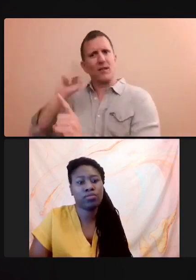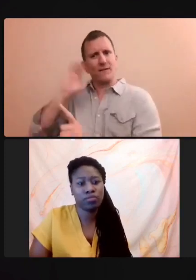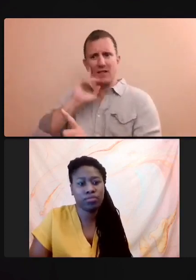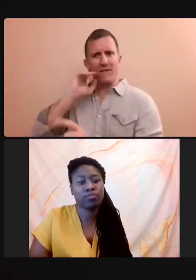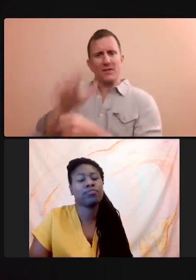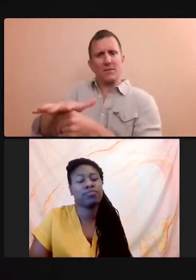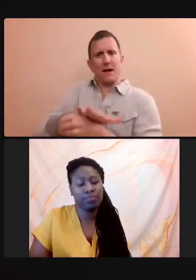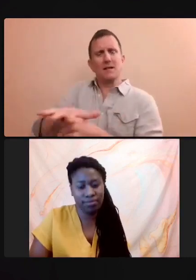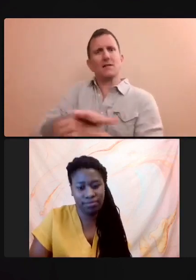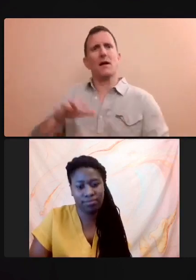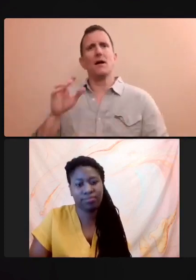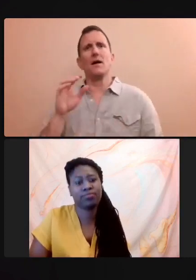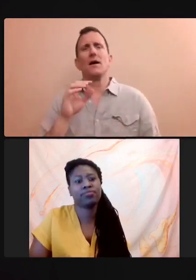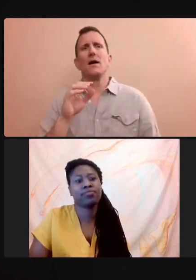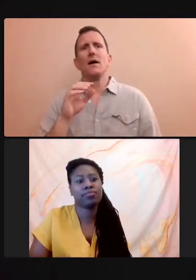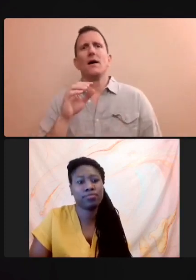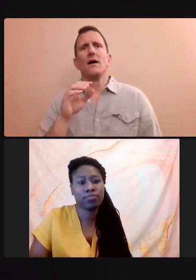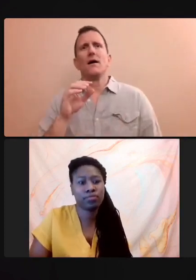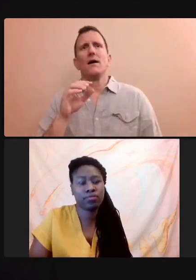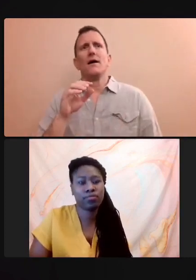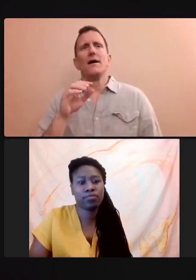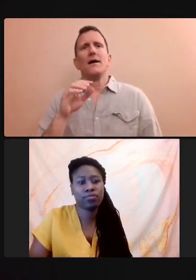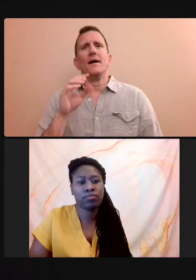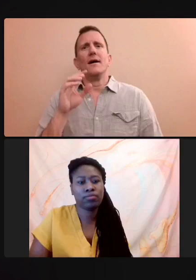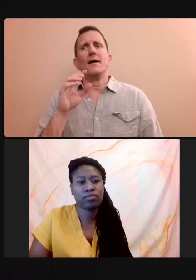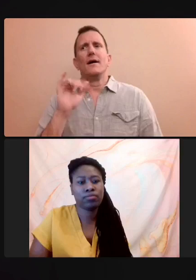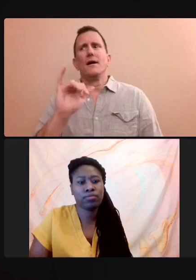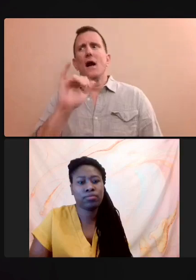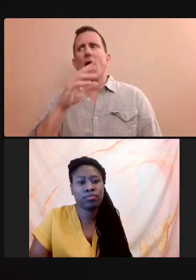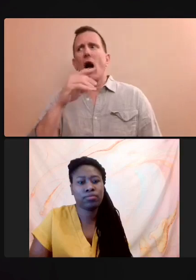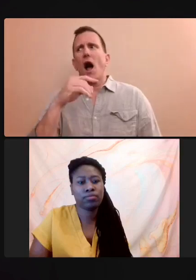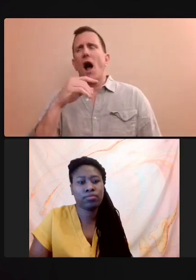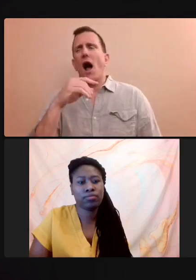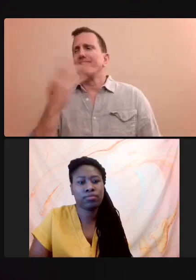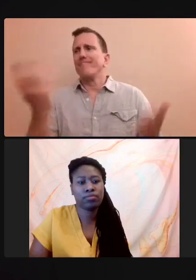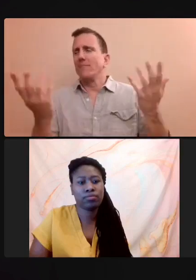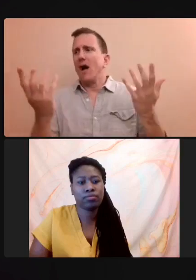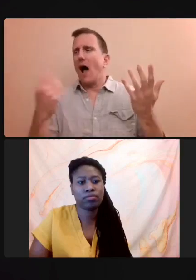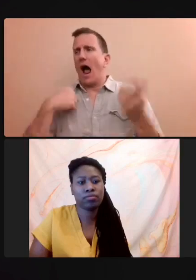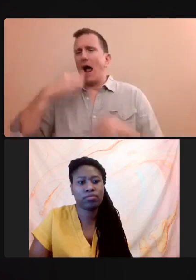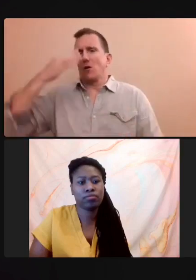And I'm wondering, you know, interpreter students and interpreter training programs are seeing hearing people on social media